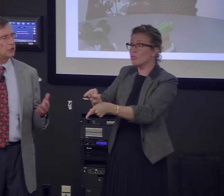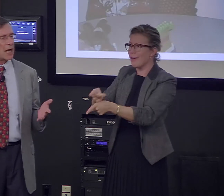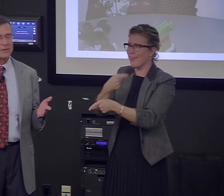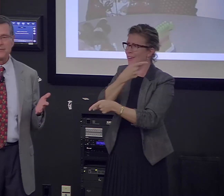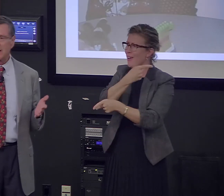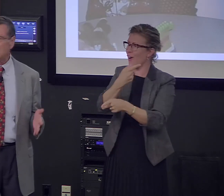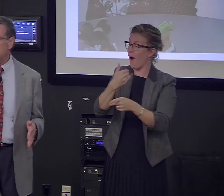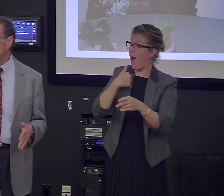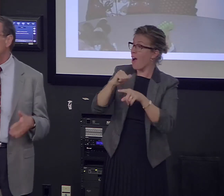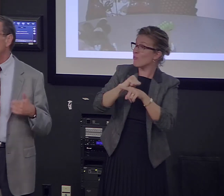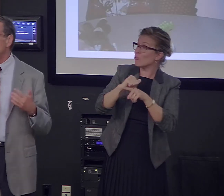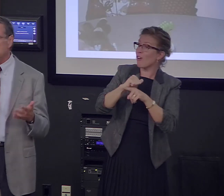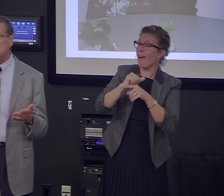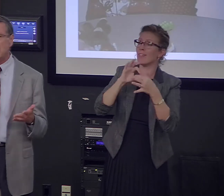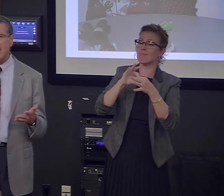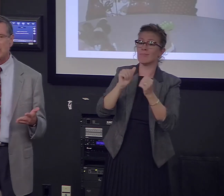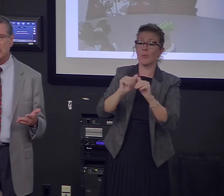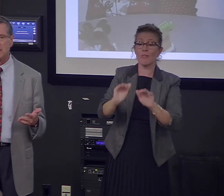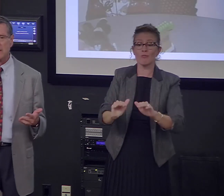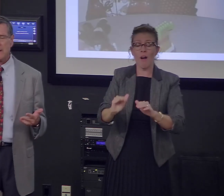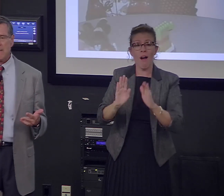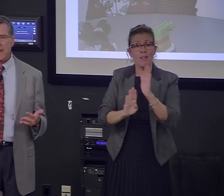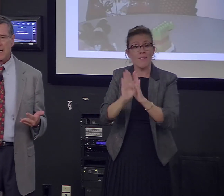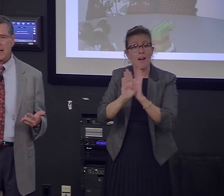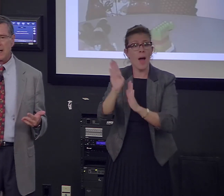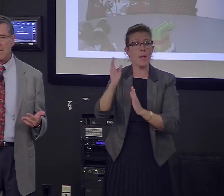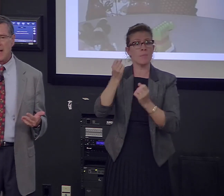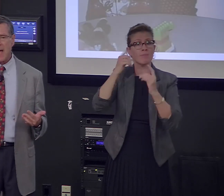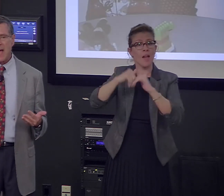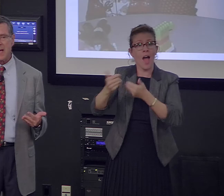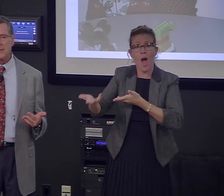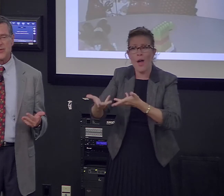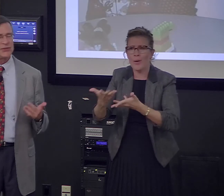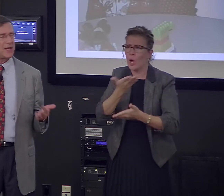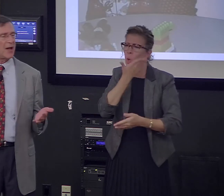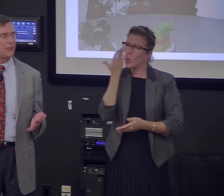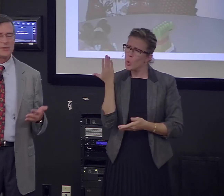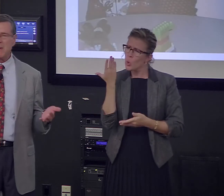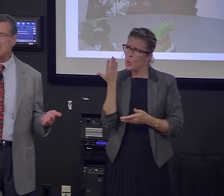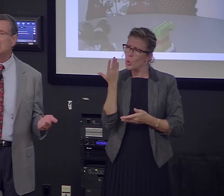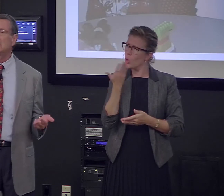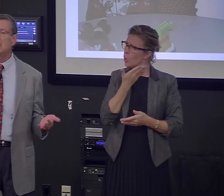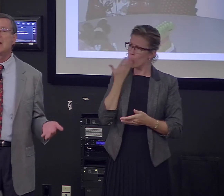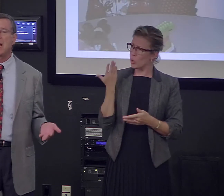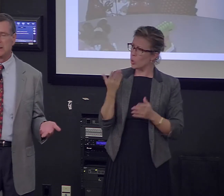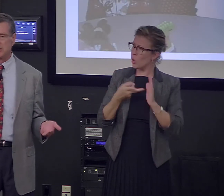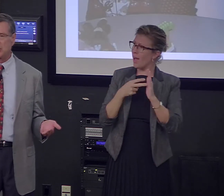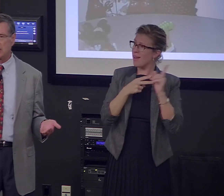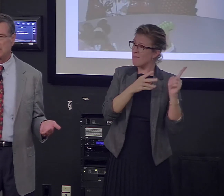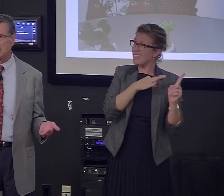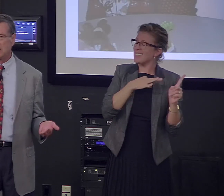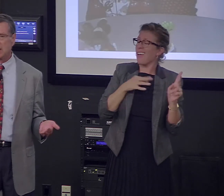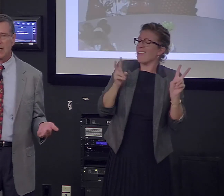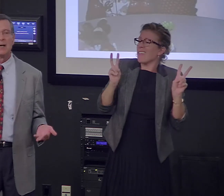of child development or interaction. And the staff was basically negligent of